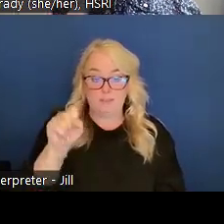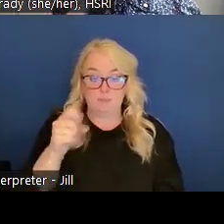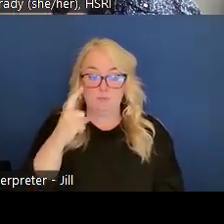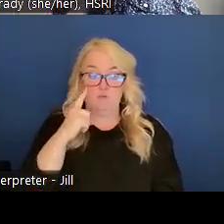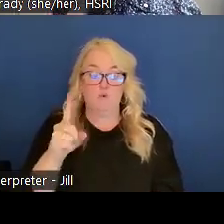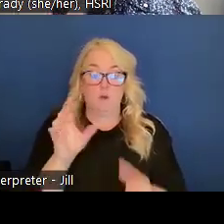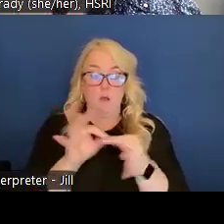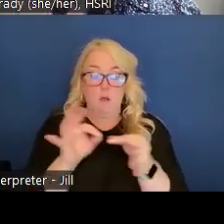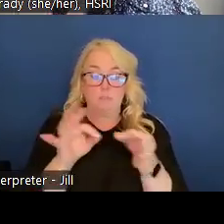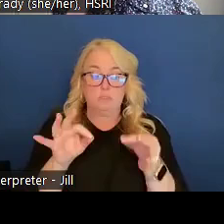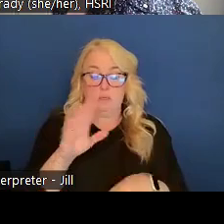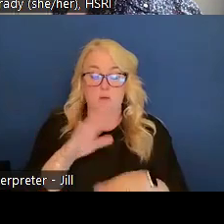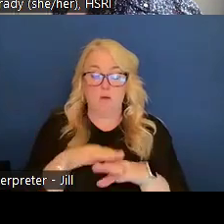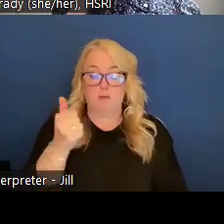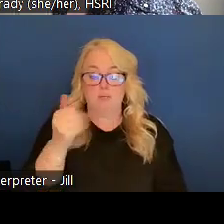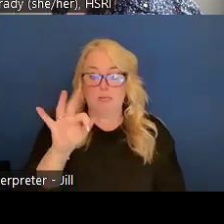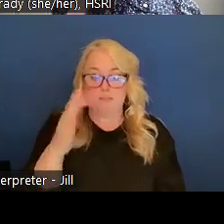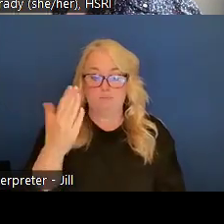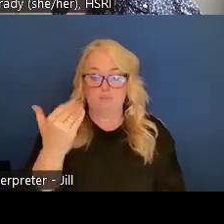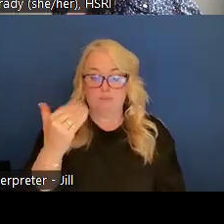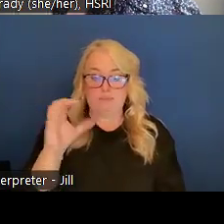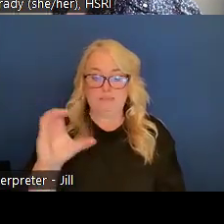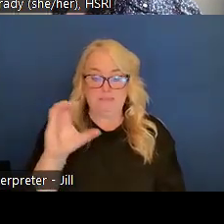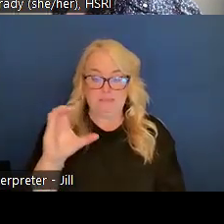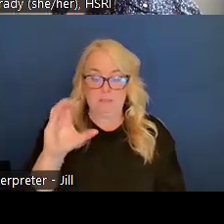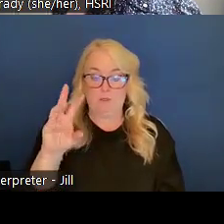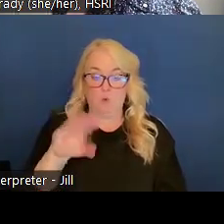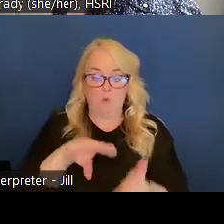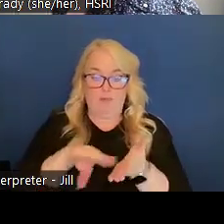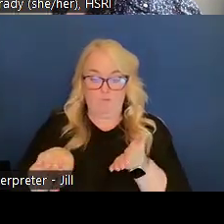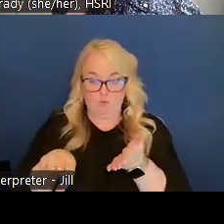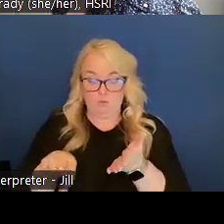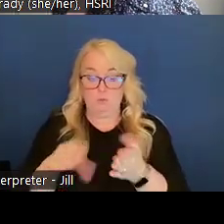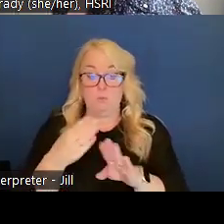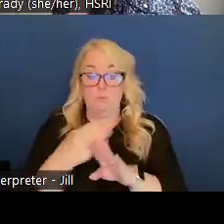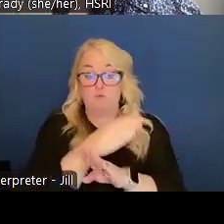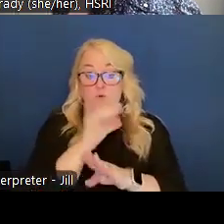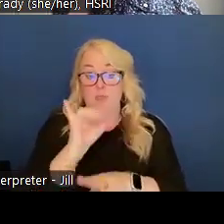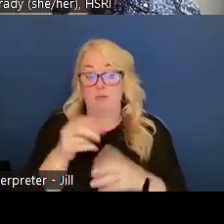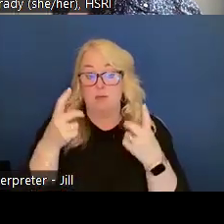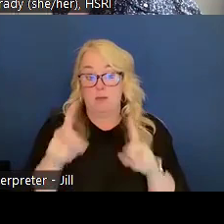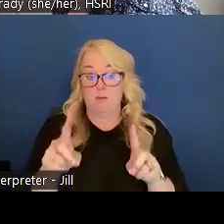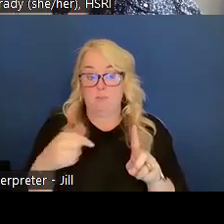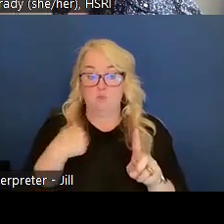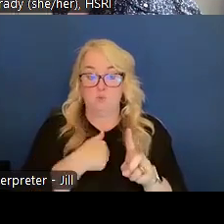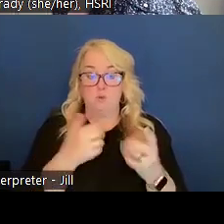on 1915(c) Waivers." Before we dive into that, we'd like to